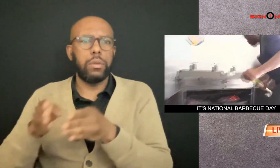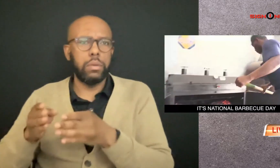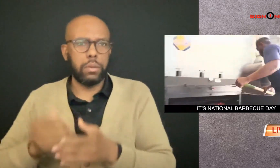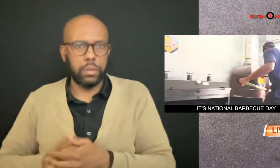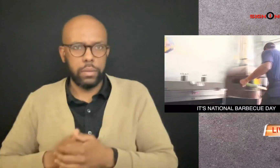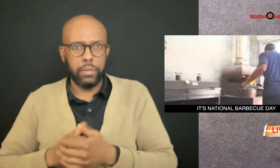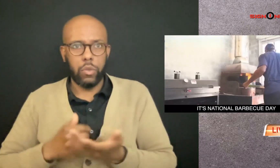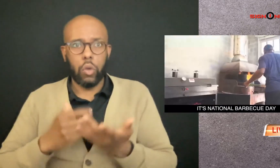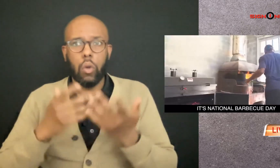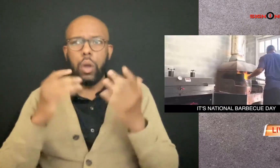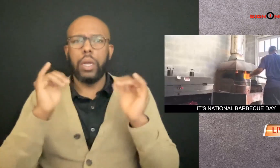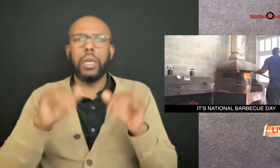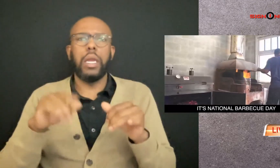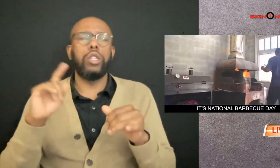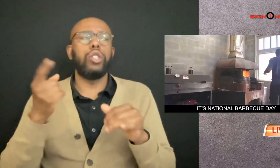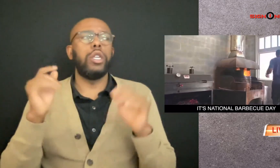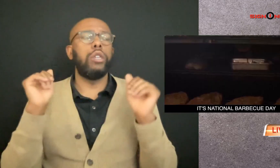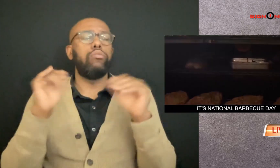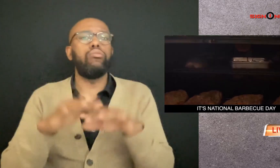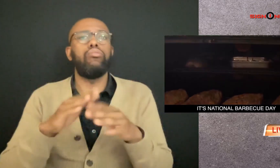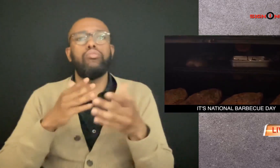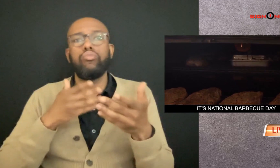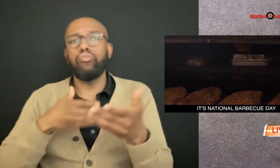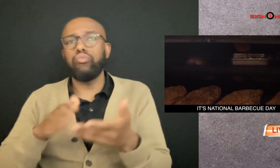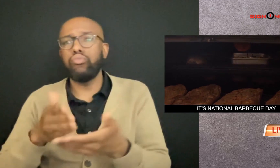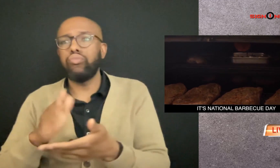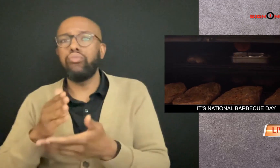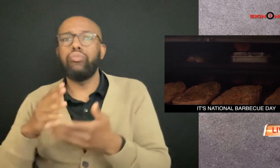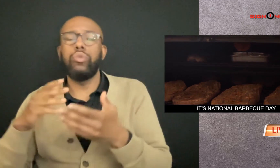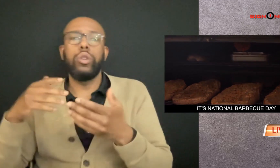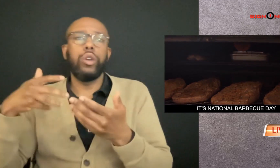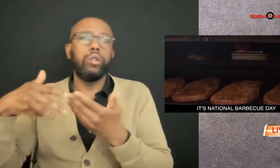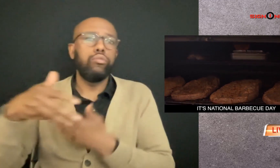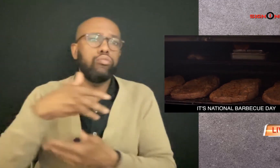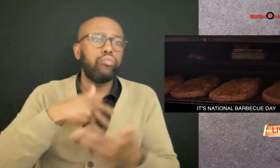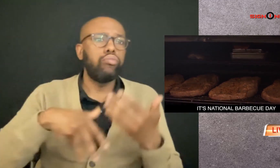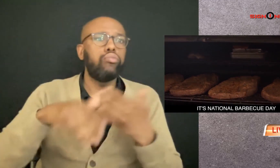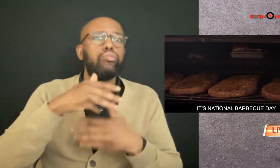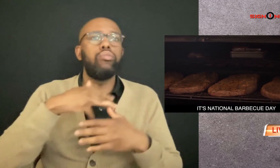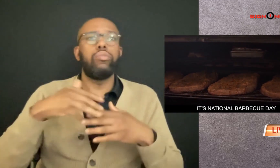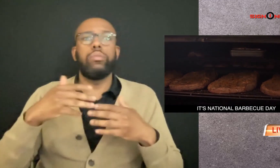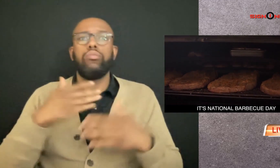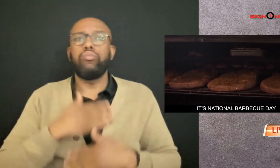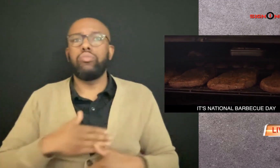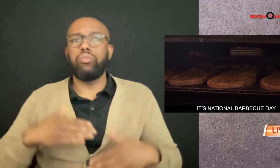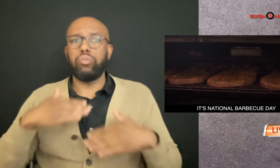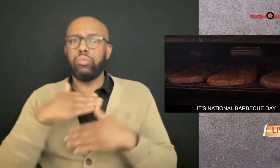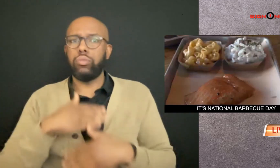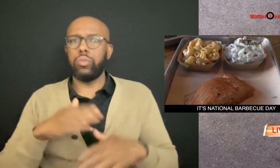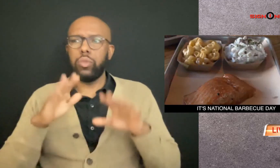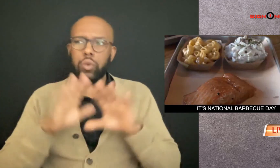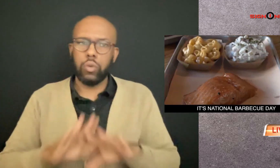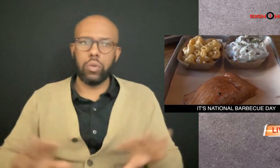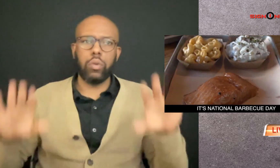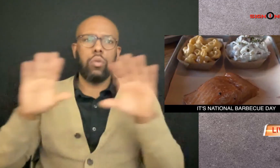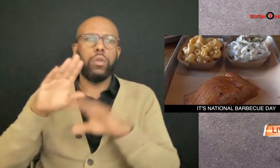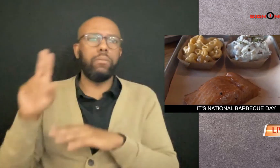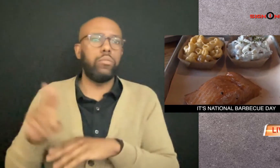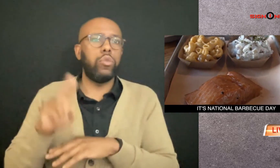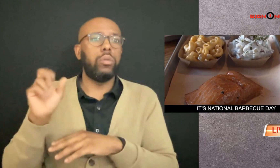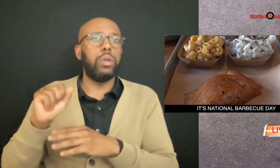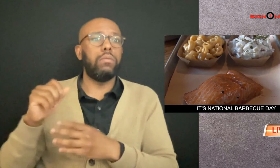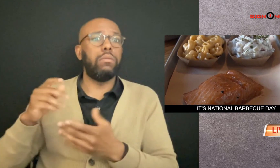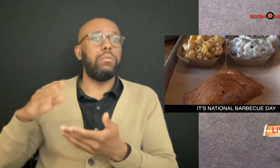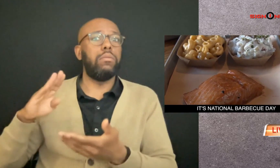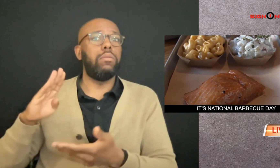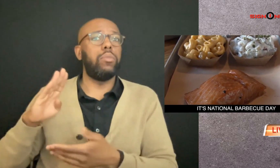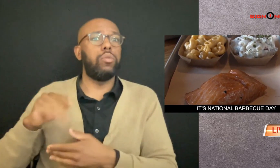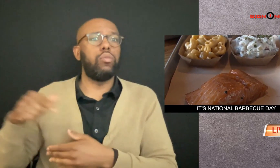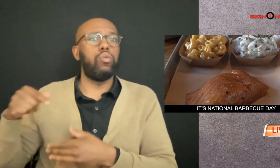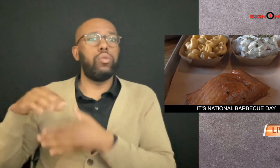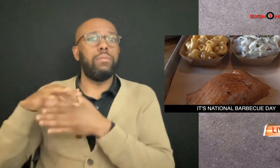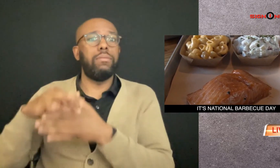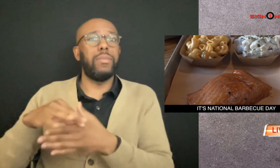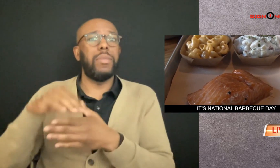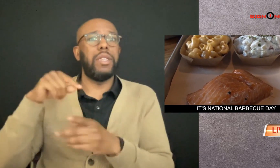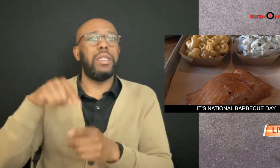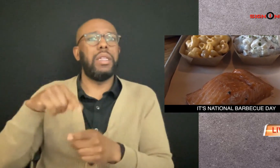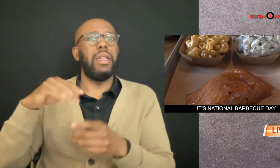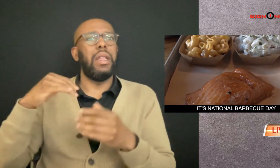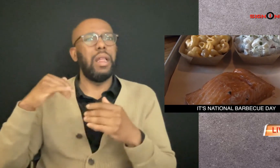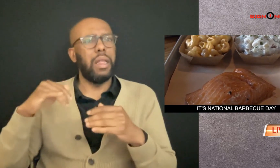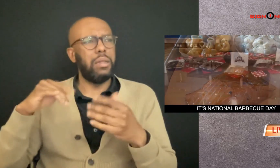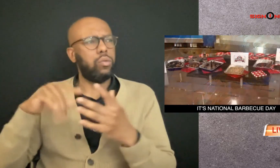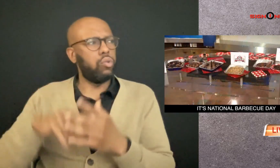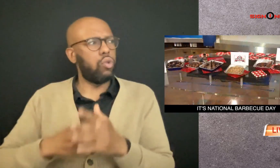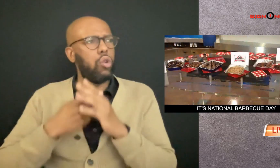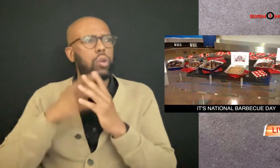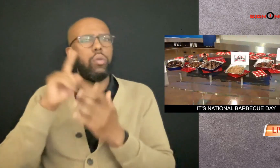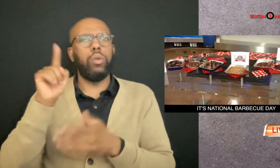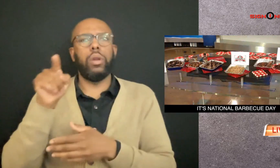is used or it can be a social occasion in the US barbecued meat is thought to have originated